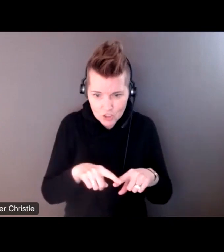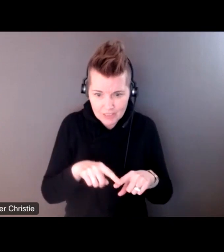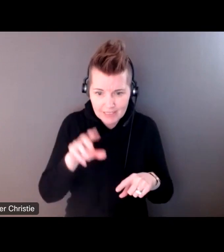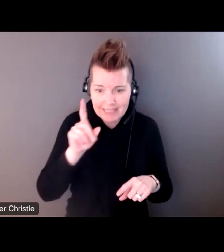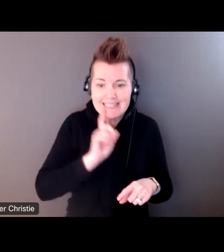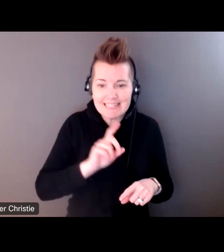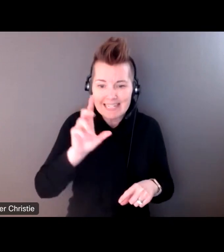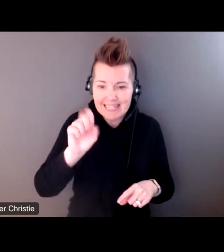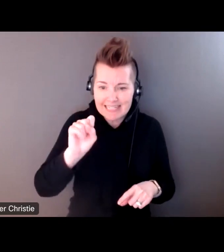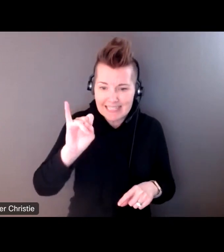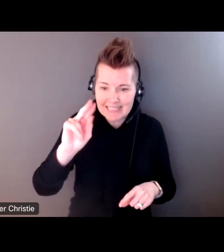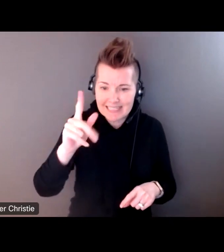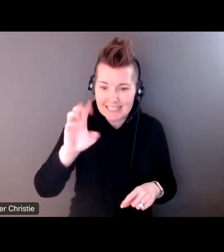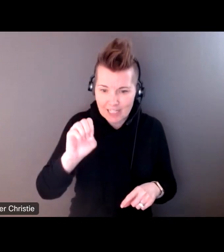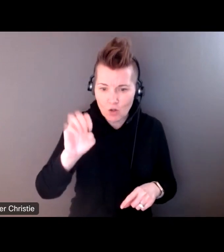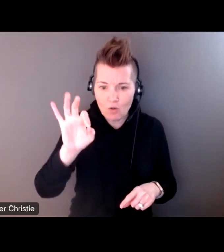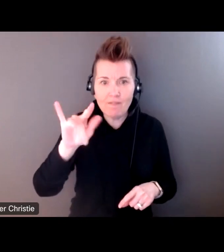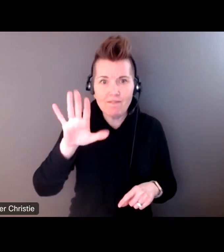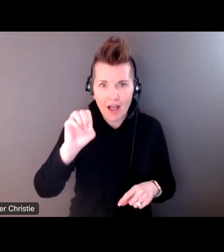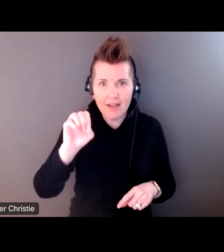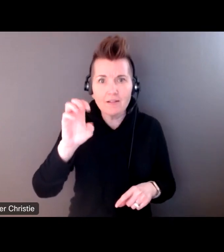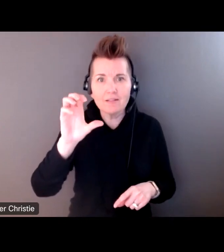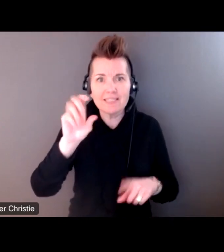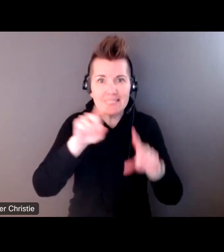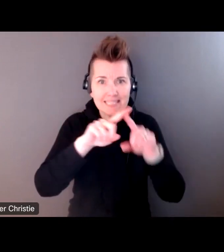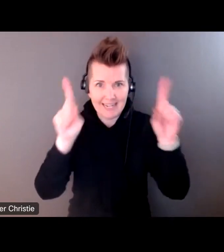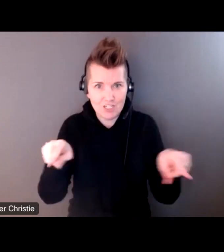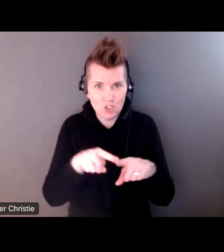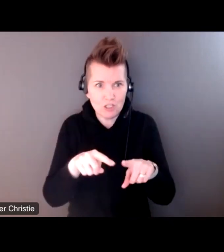I'll be happy to take this one. Charissa Iogna: Perfect. Stuart Mcghie: So yes.